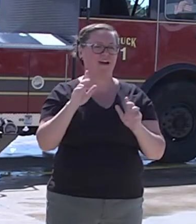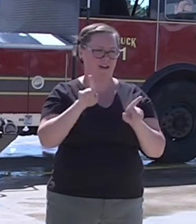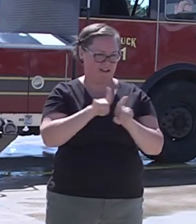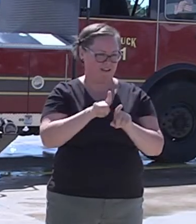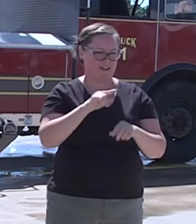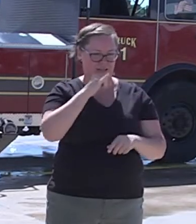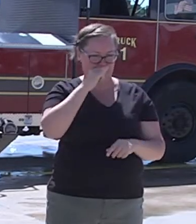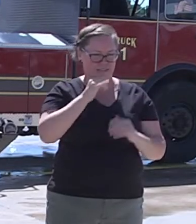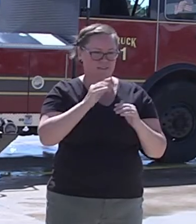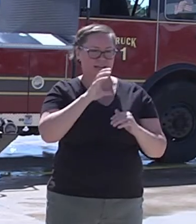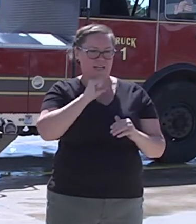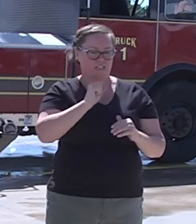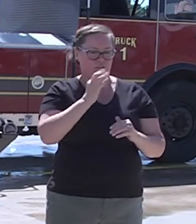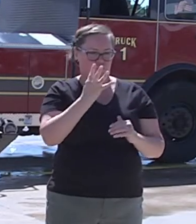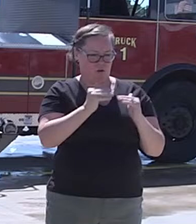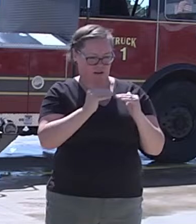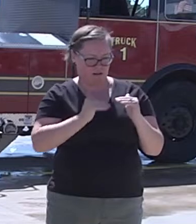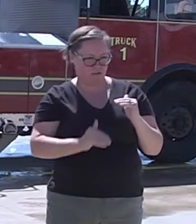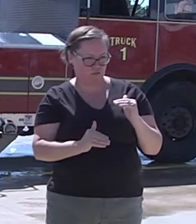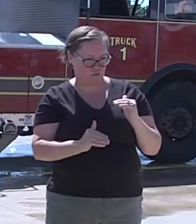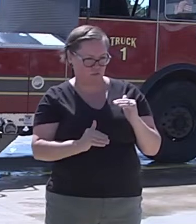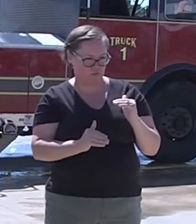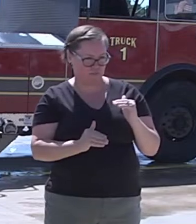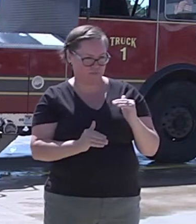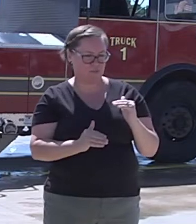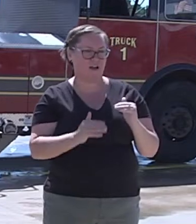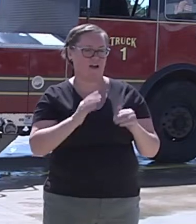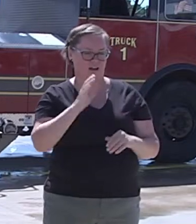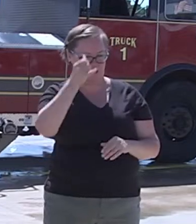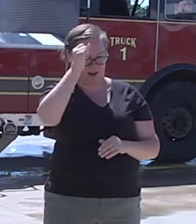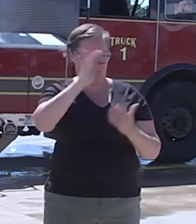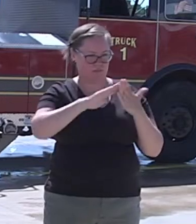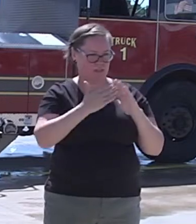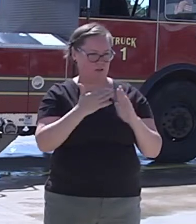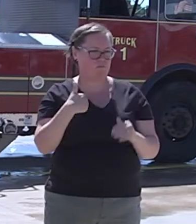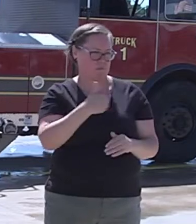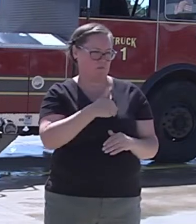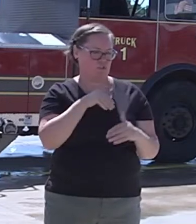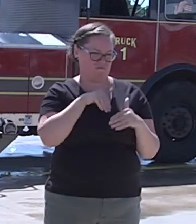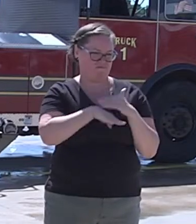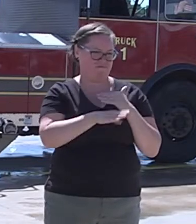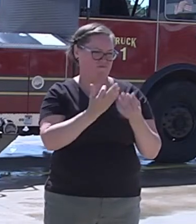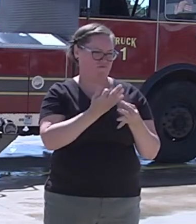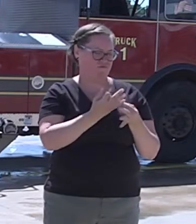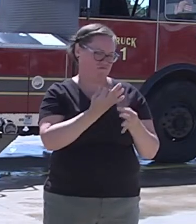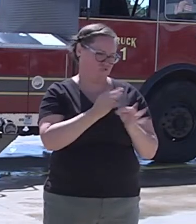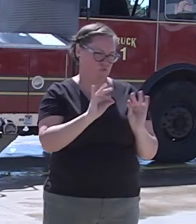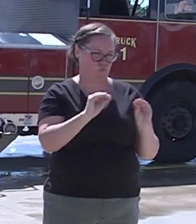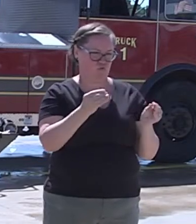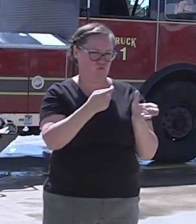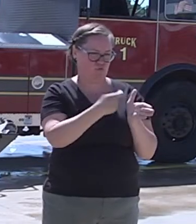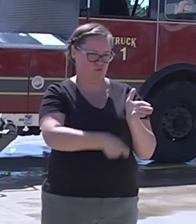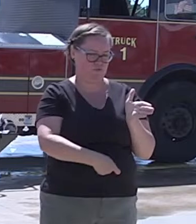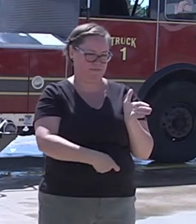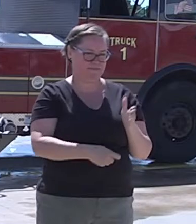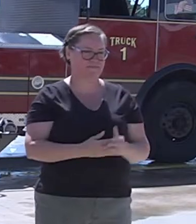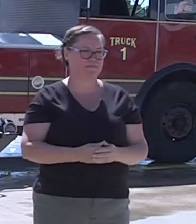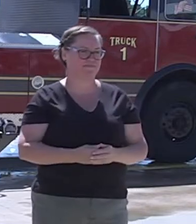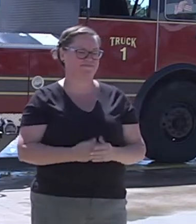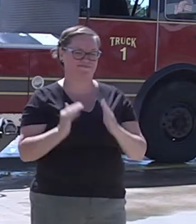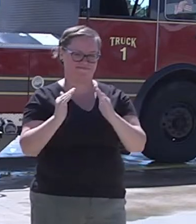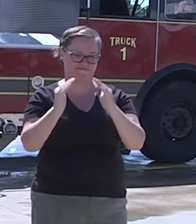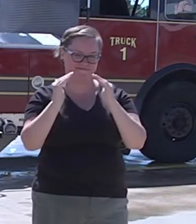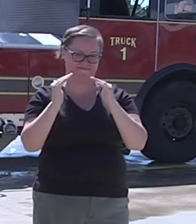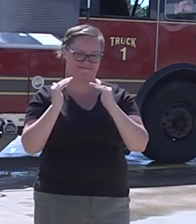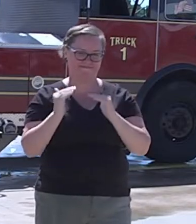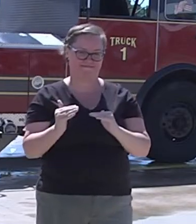the age of four and C toown members receive free admission now to tell us a little bit more about